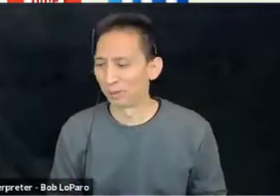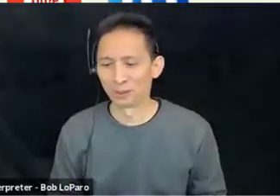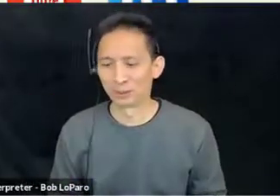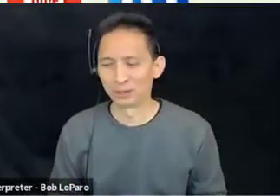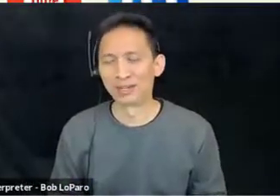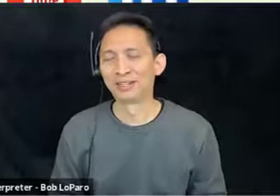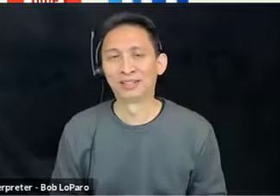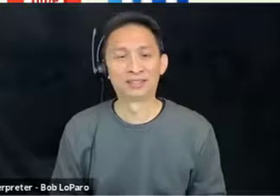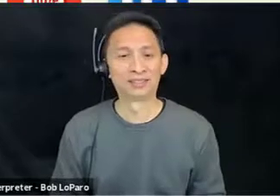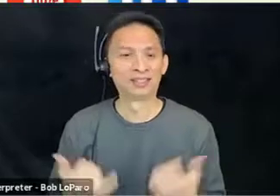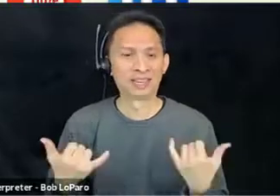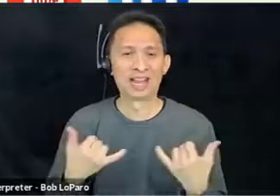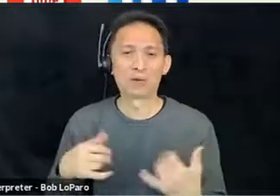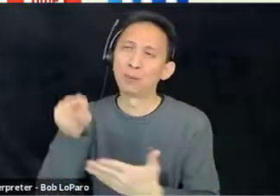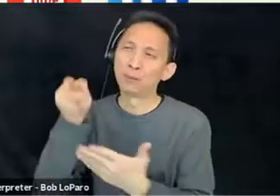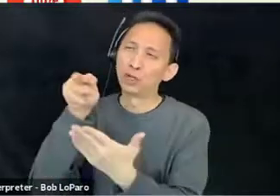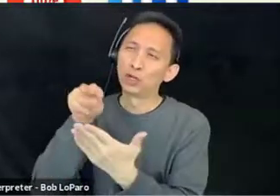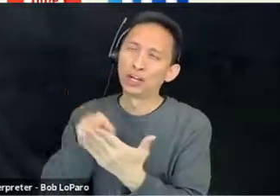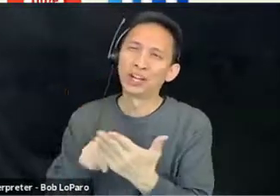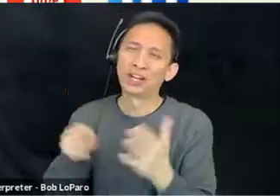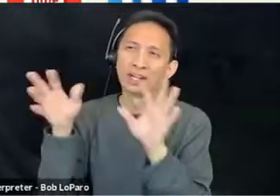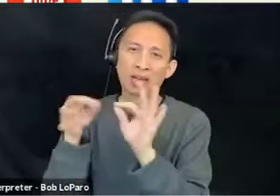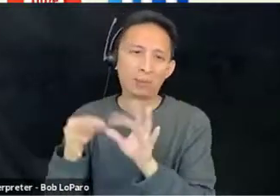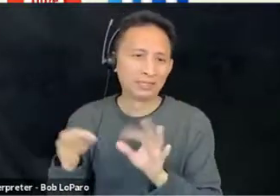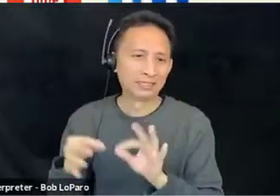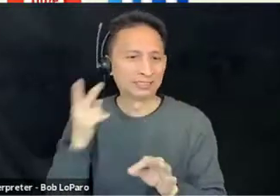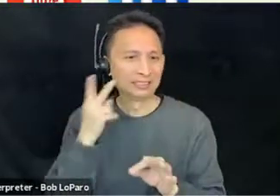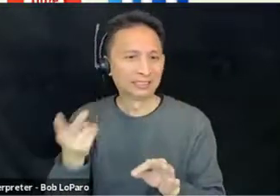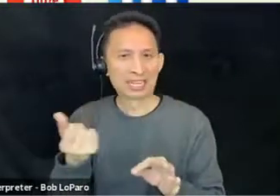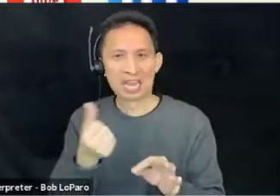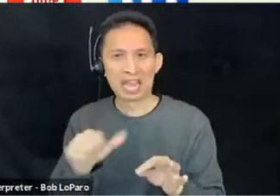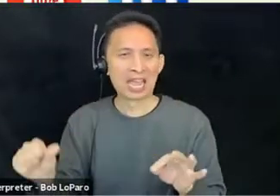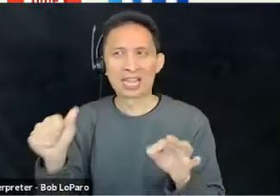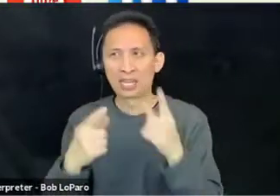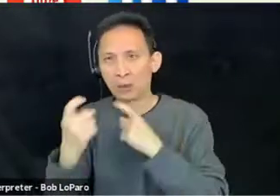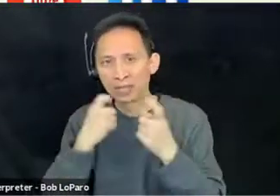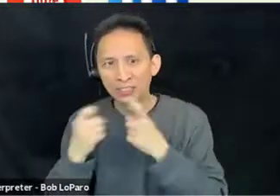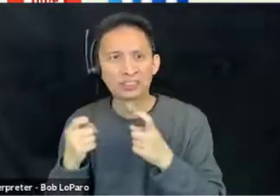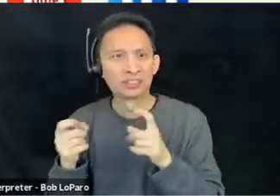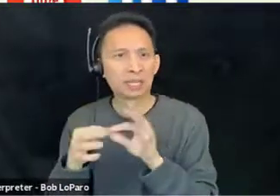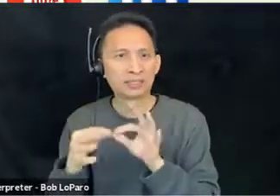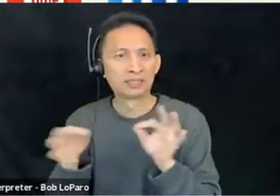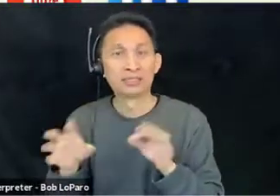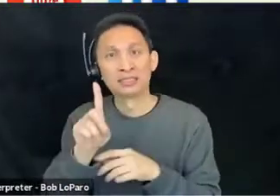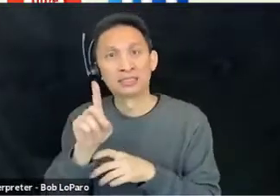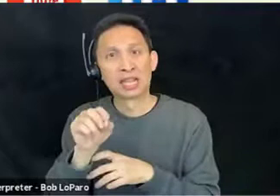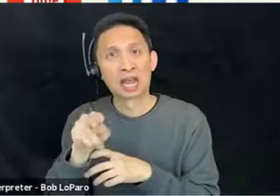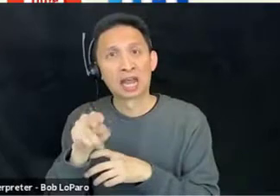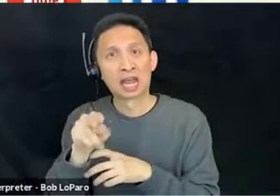And I'm just looking to see if we have any comments or questions. Donna, can you review the chat box for us?